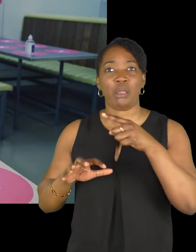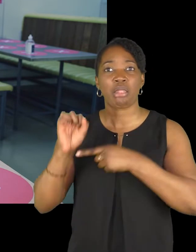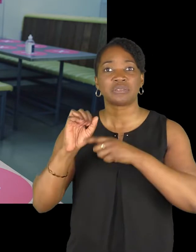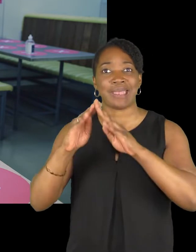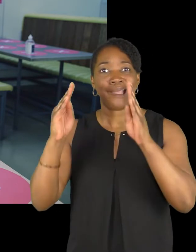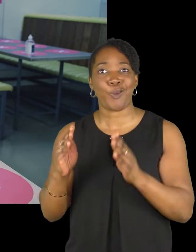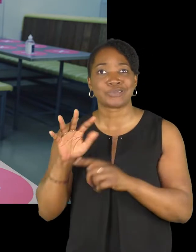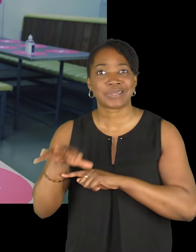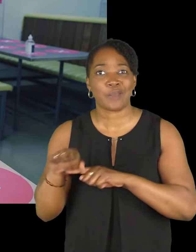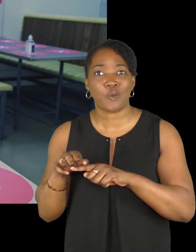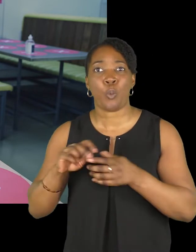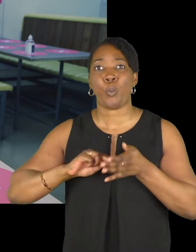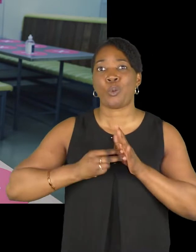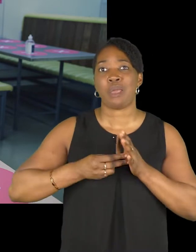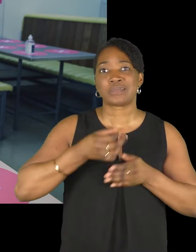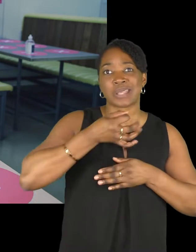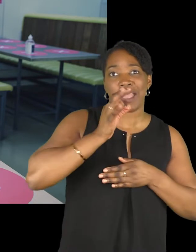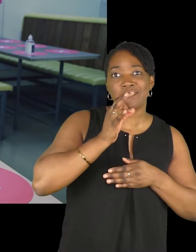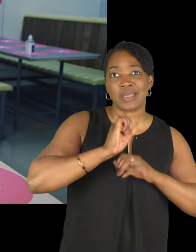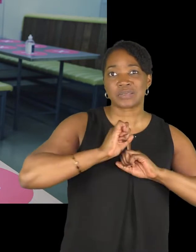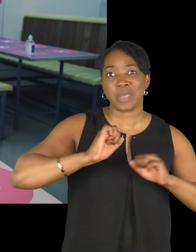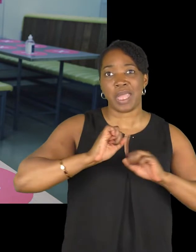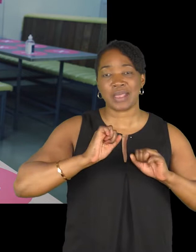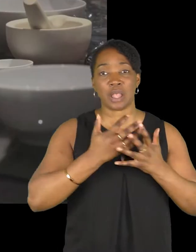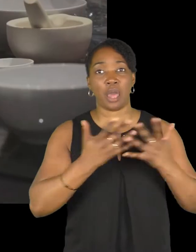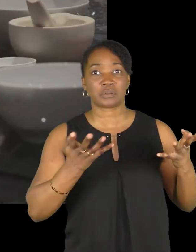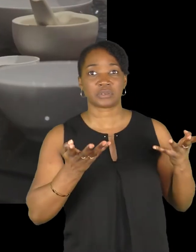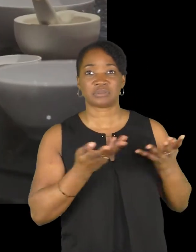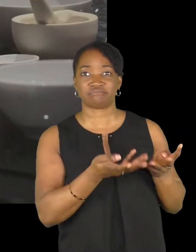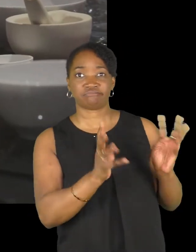you know, organising cafe spaces or spaces where we came together, right. A lot of it was around